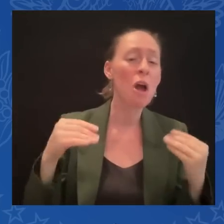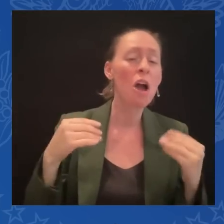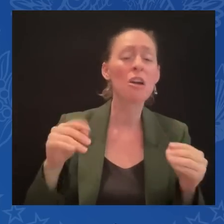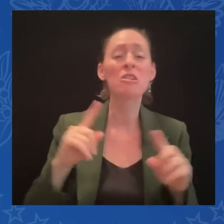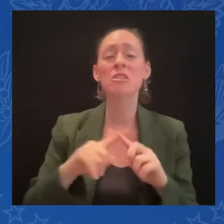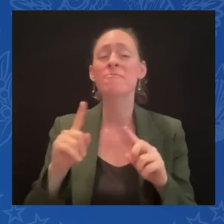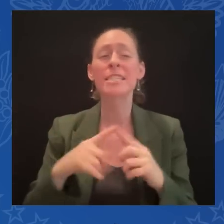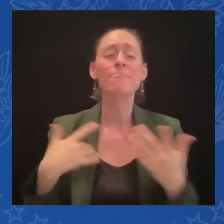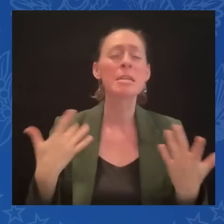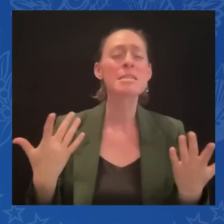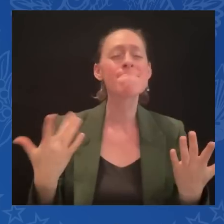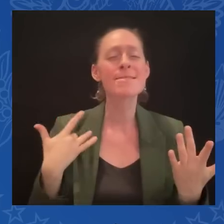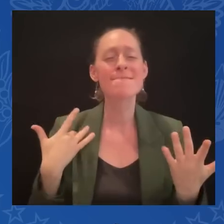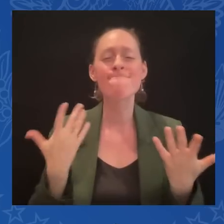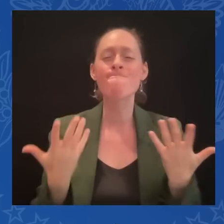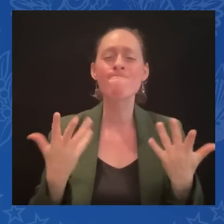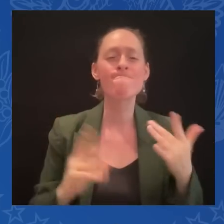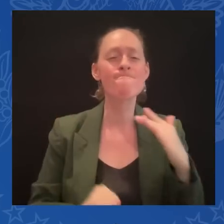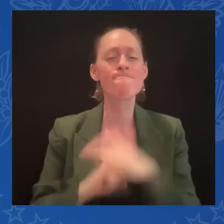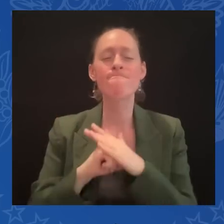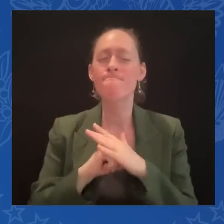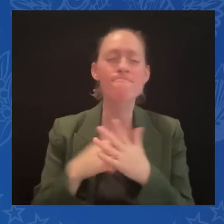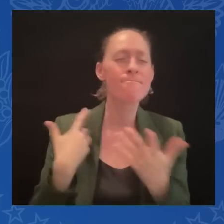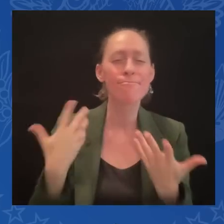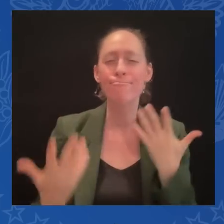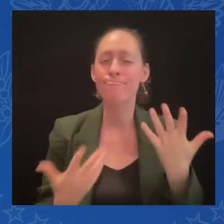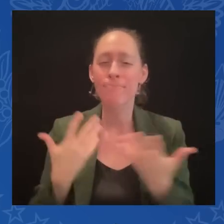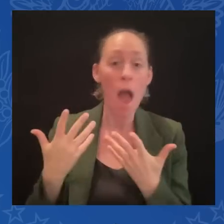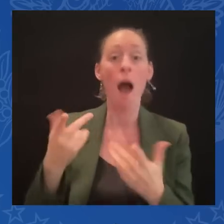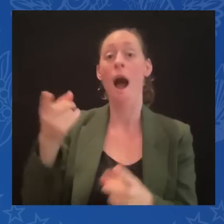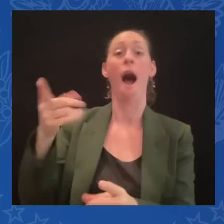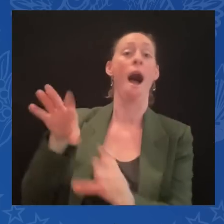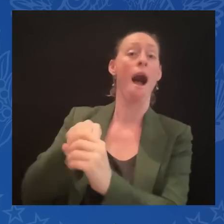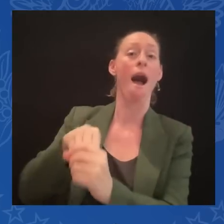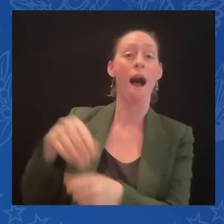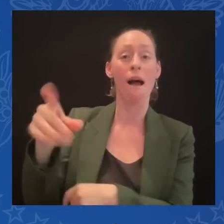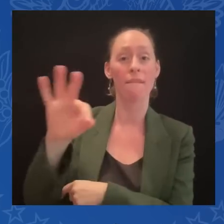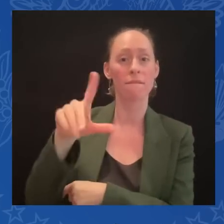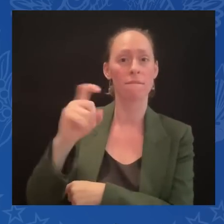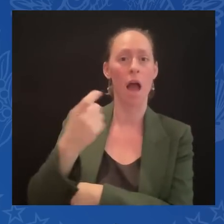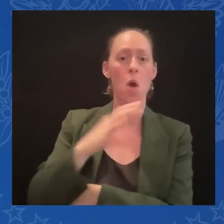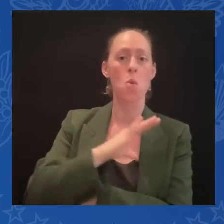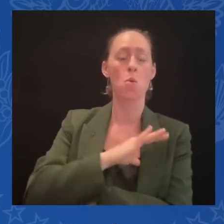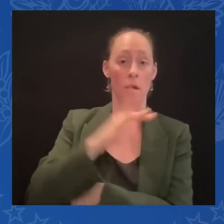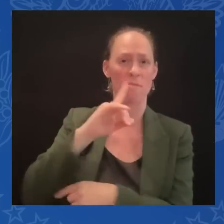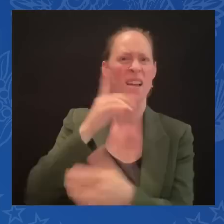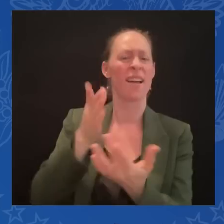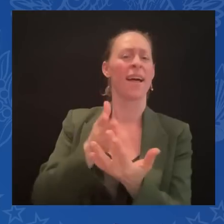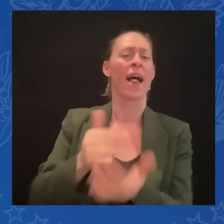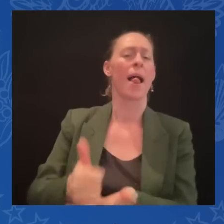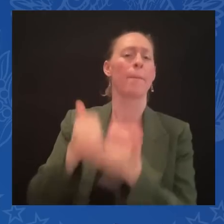I joined Flix through a temp agency in 2015, I became Core Flex employee in 2019.